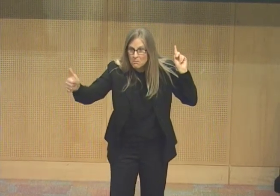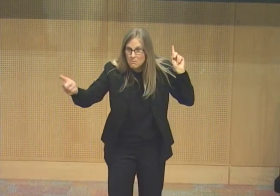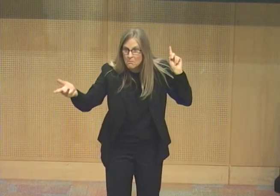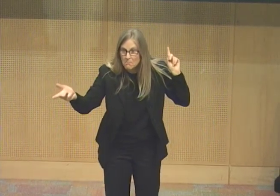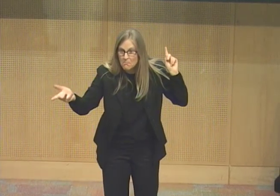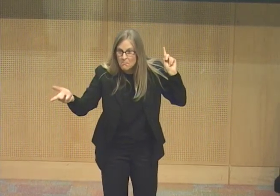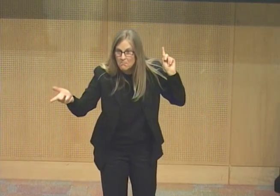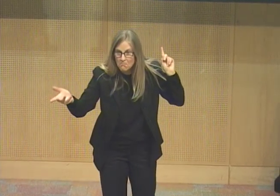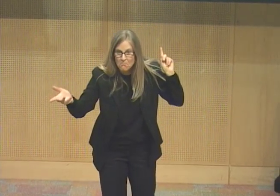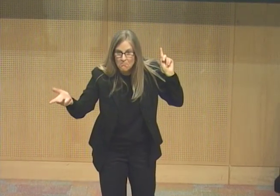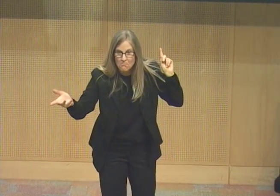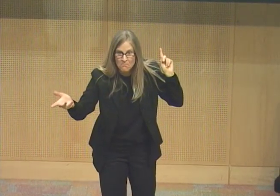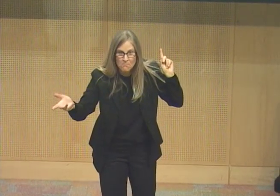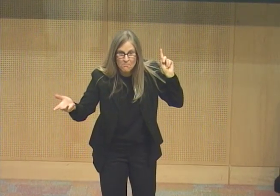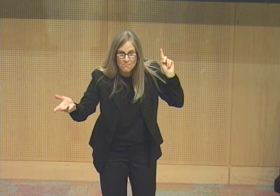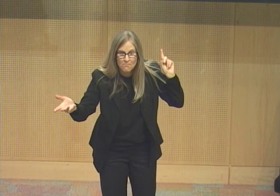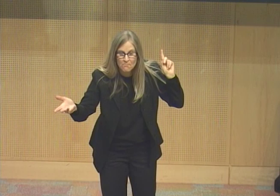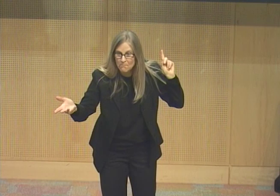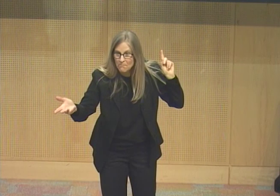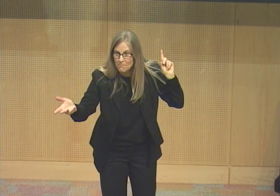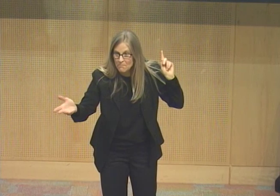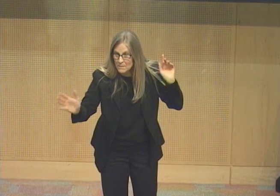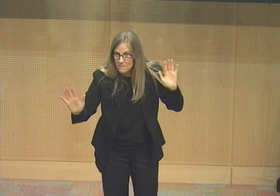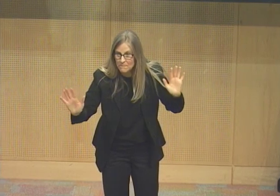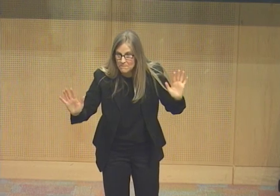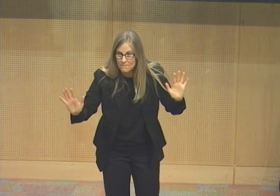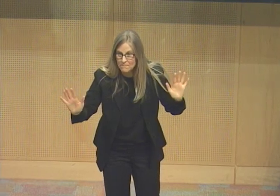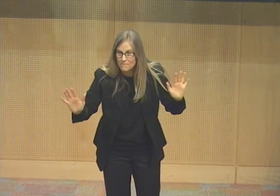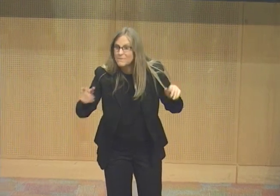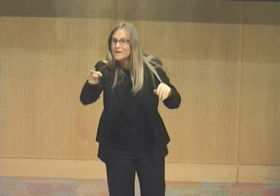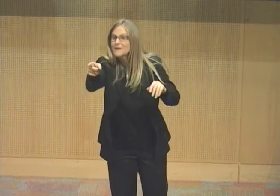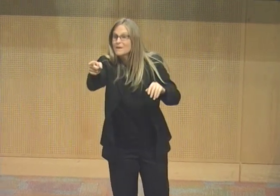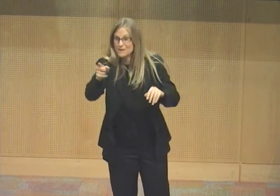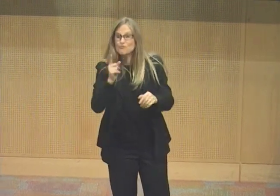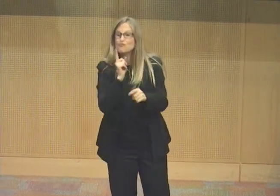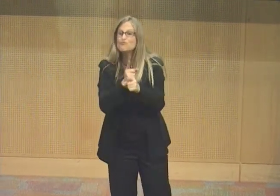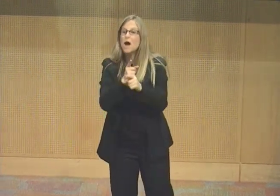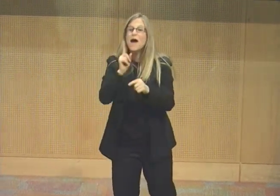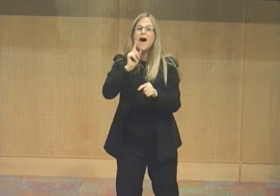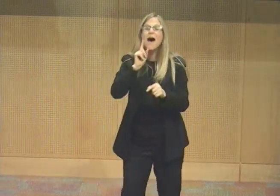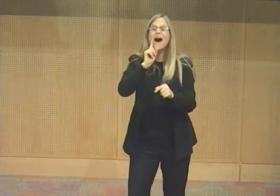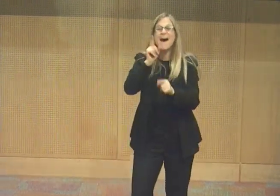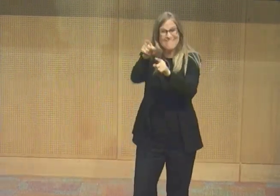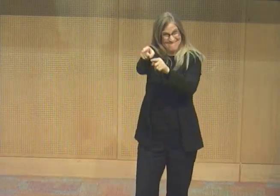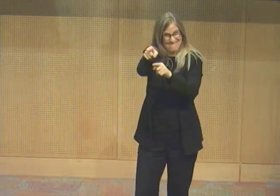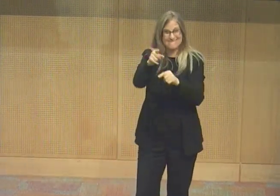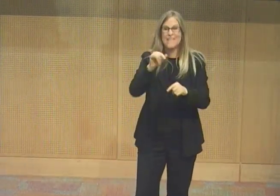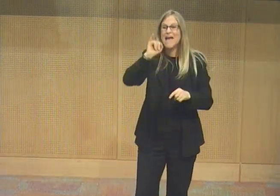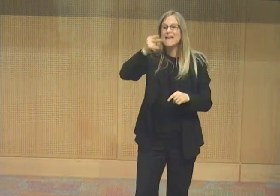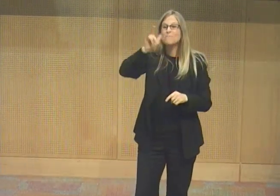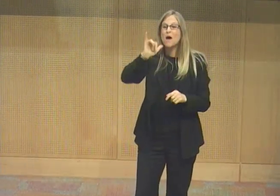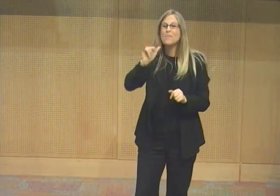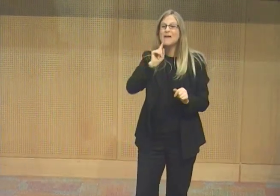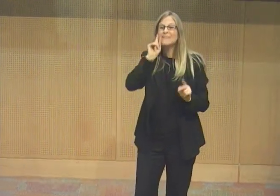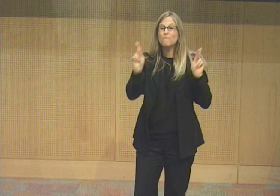What else is implied? Any other ideas? Yes. Good point.